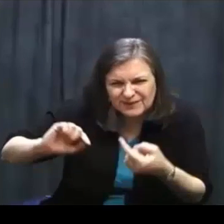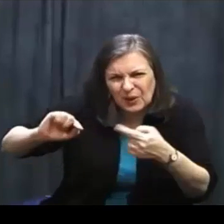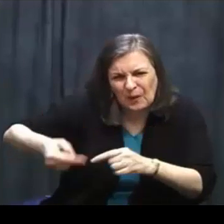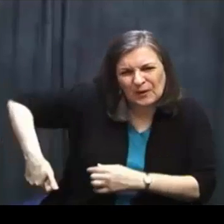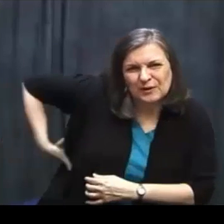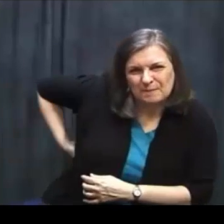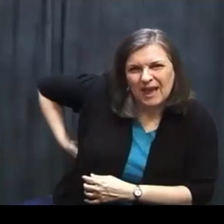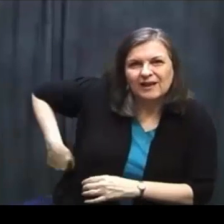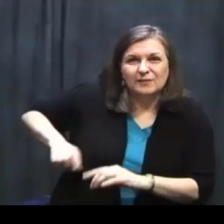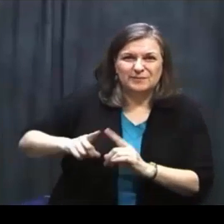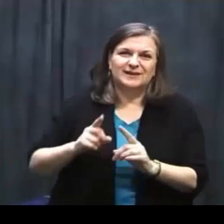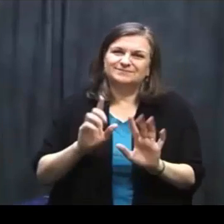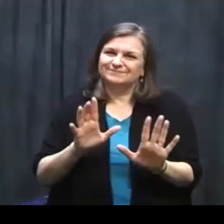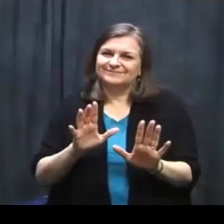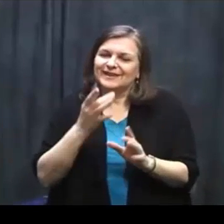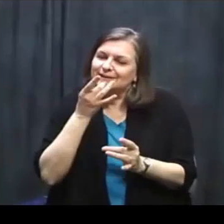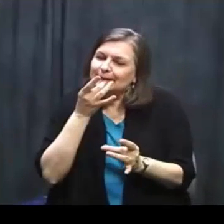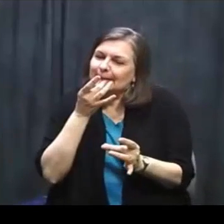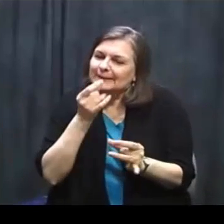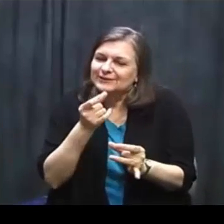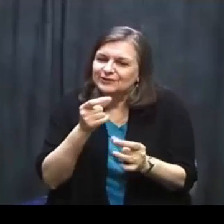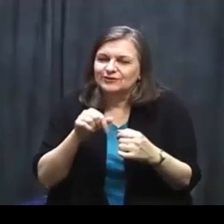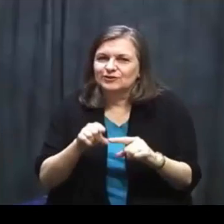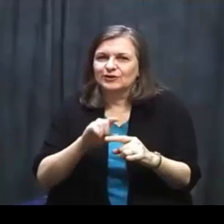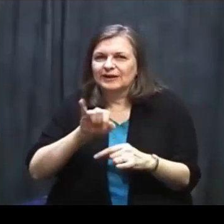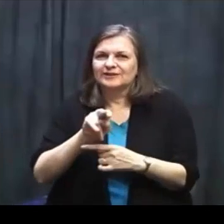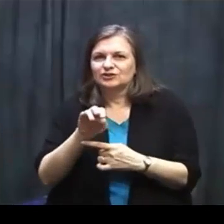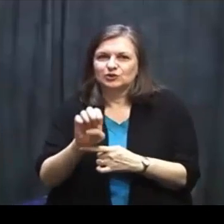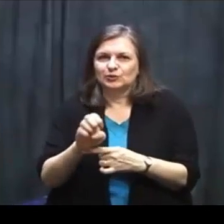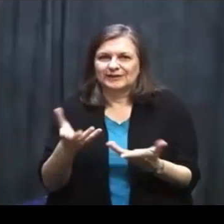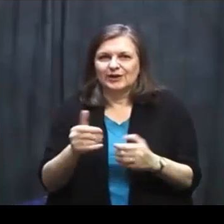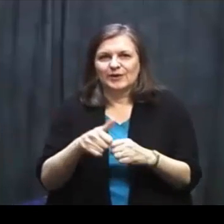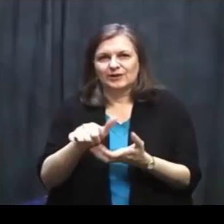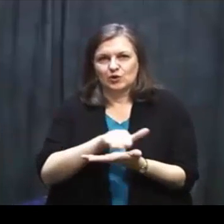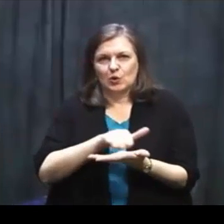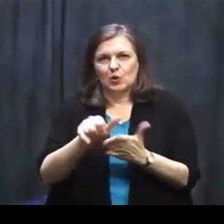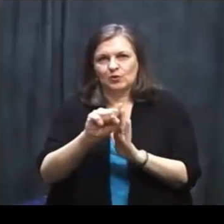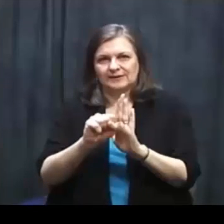you're picking them right?? But they are oh so tasty in June in New York